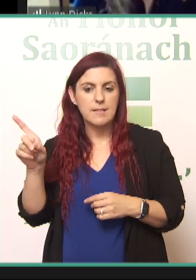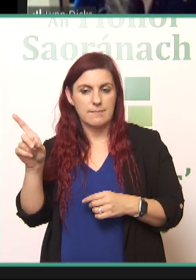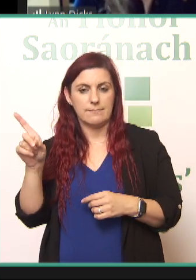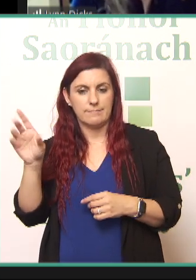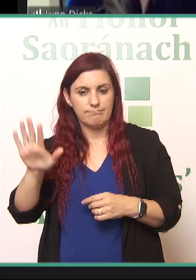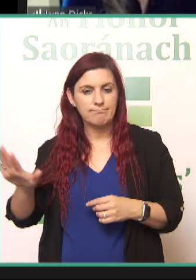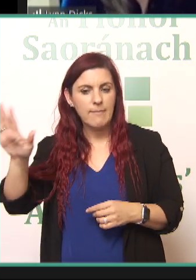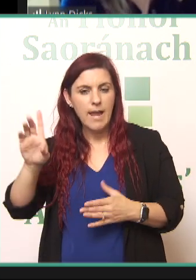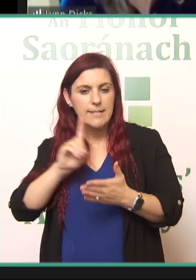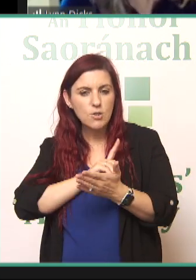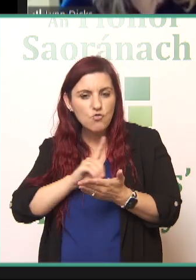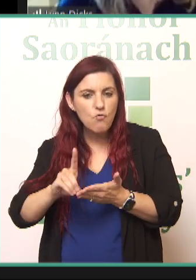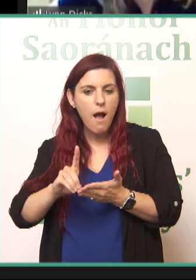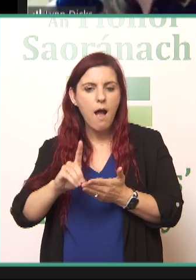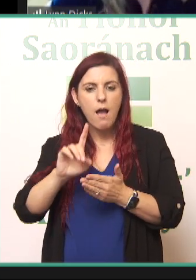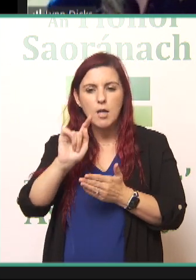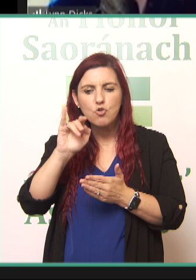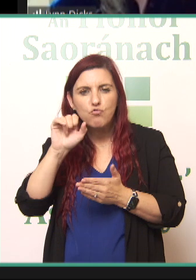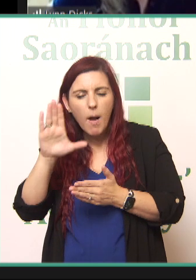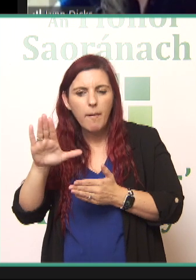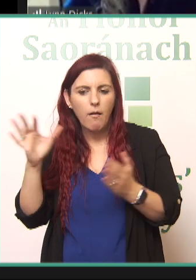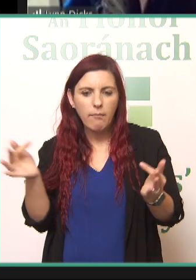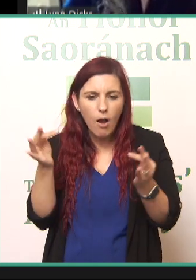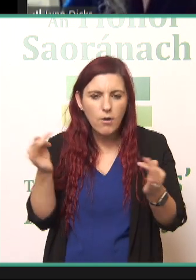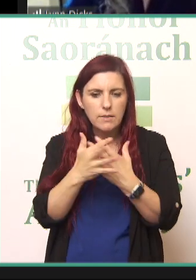shrubby you can see in the bottom of this picture there are some cactuses this is a very special